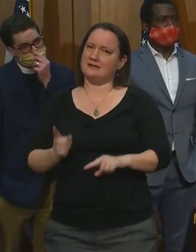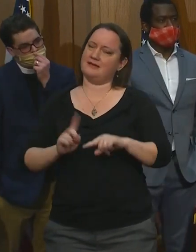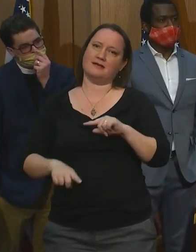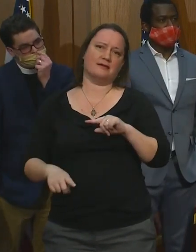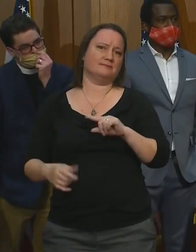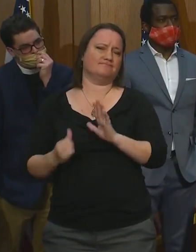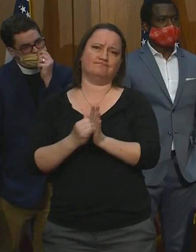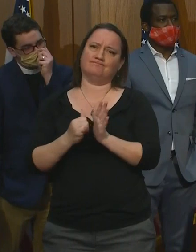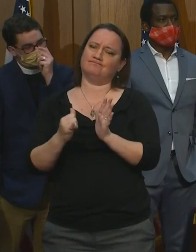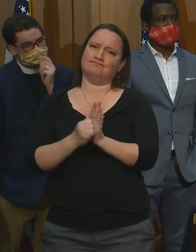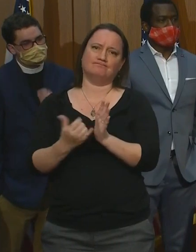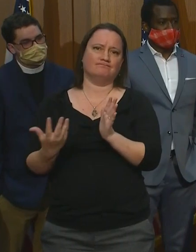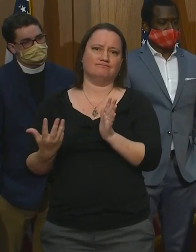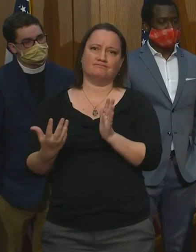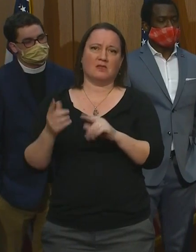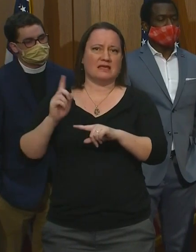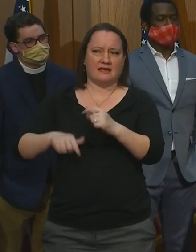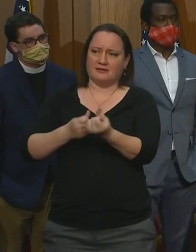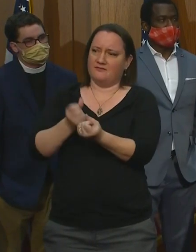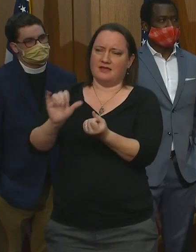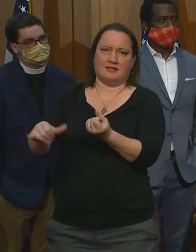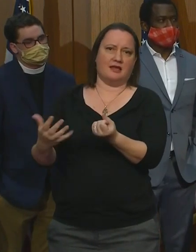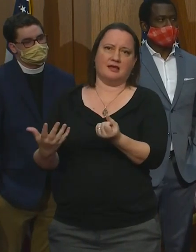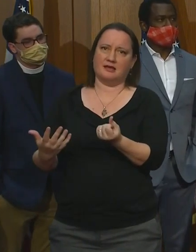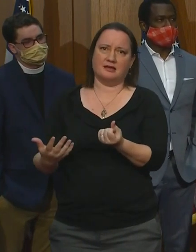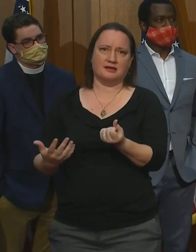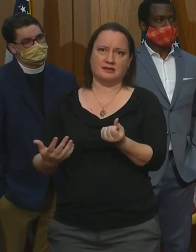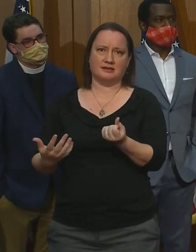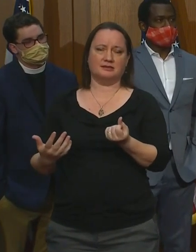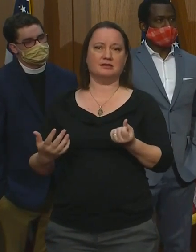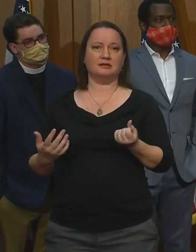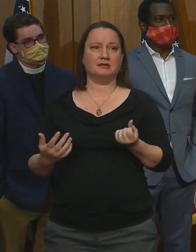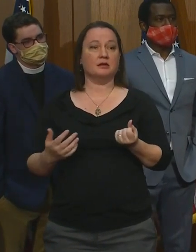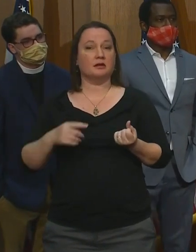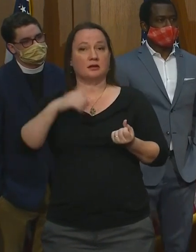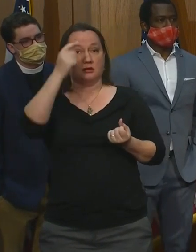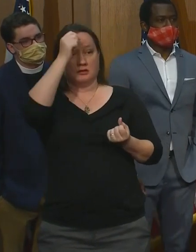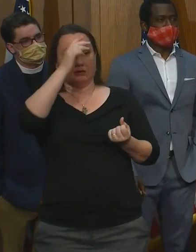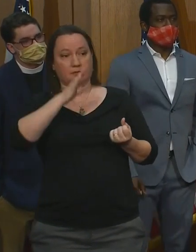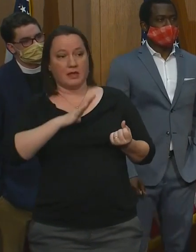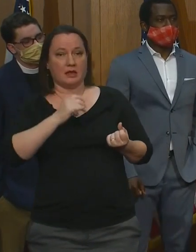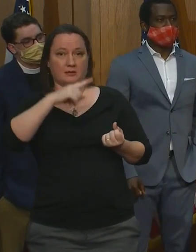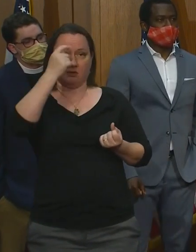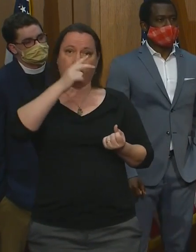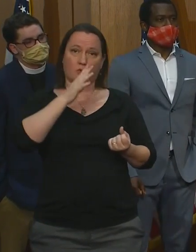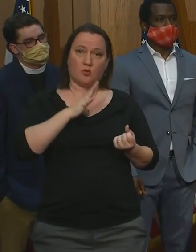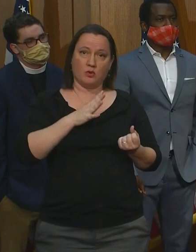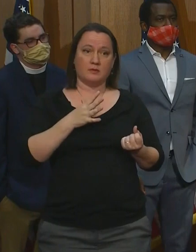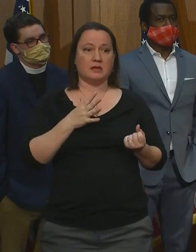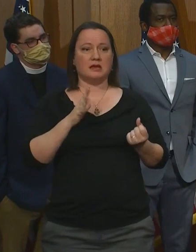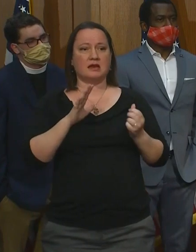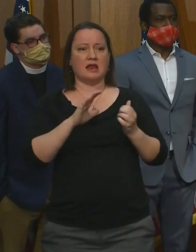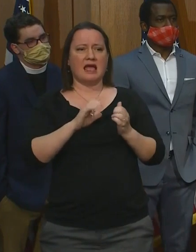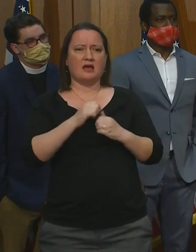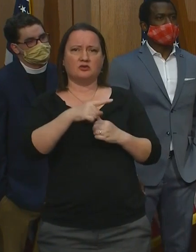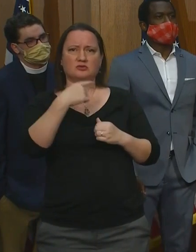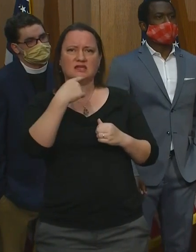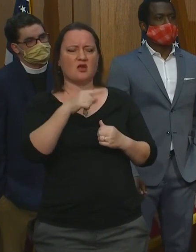WHAT DO YOU TELL HIM ABOUT WHY IT'S THERE. YOU CAN'T IT'S INDEFENSIBLE. AND HOW DO YOU